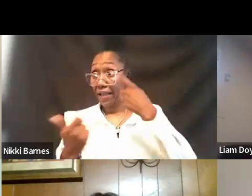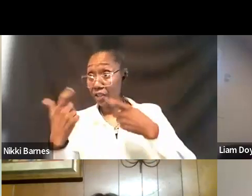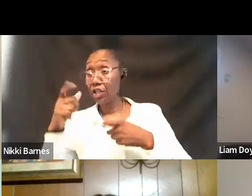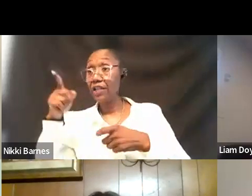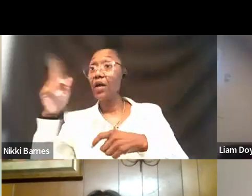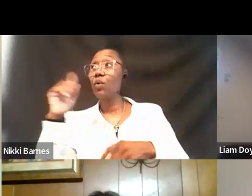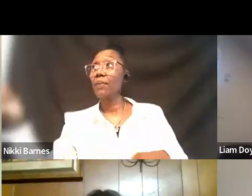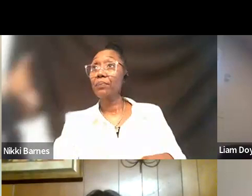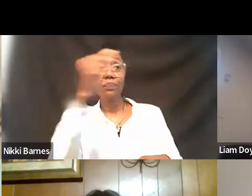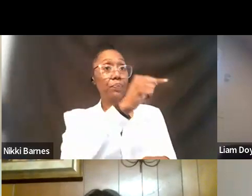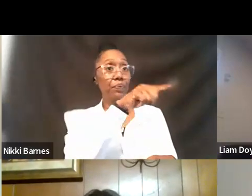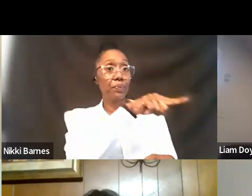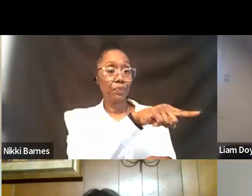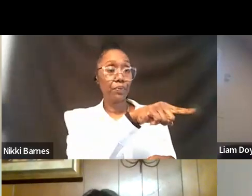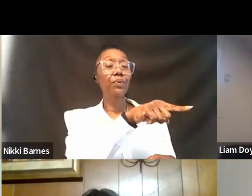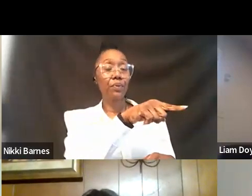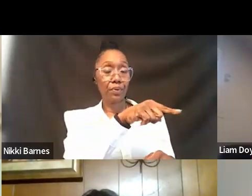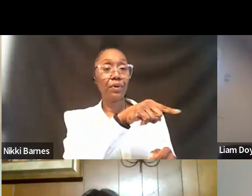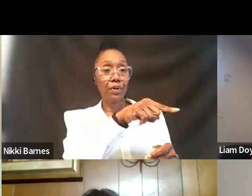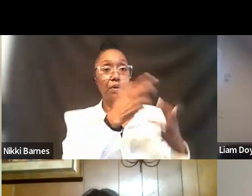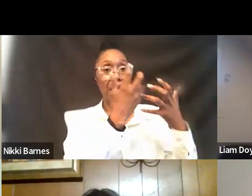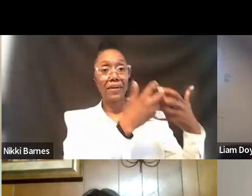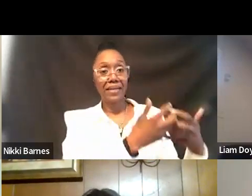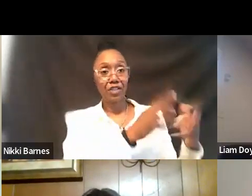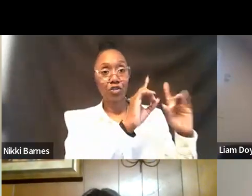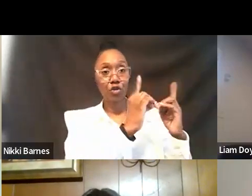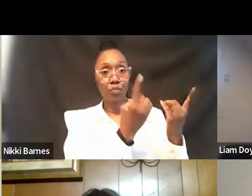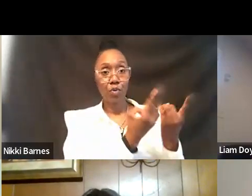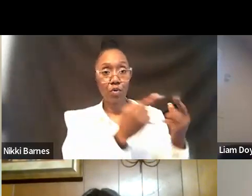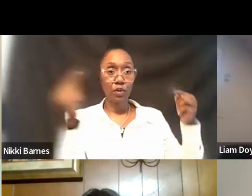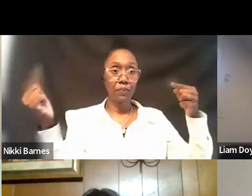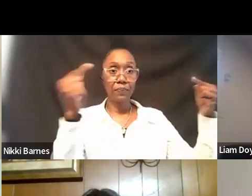Okay. Oh.